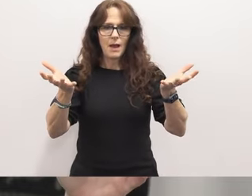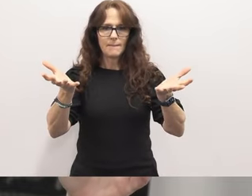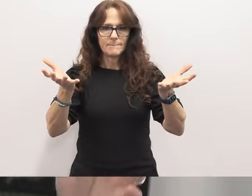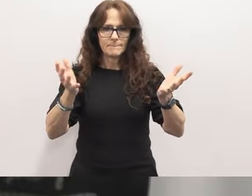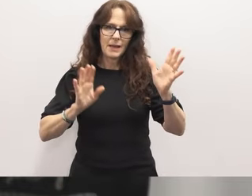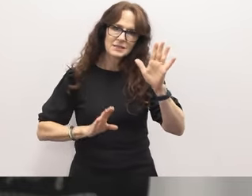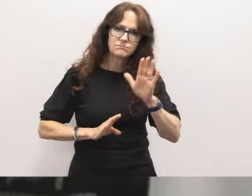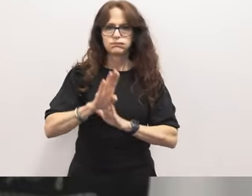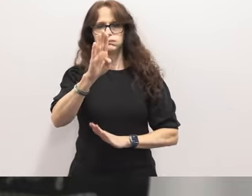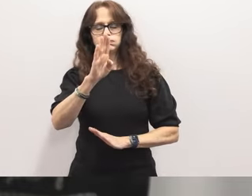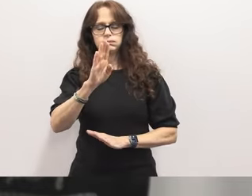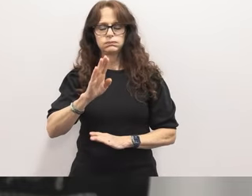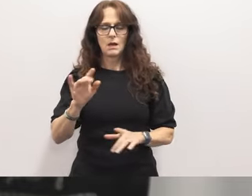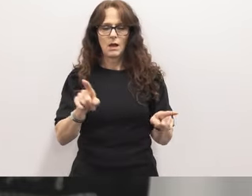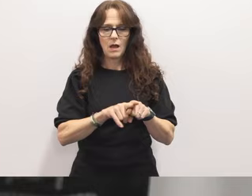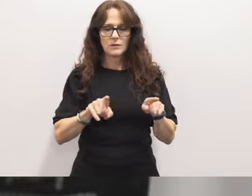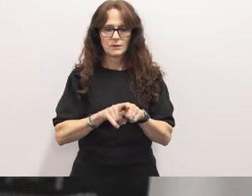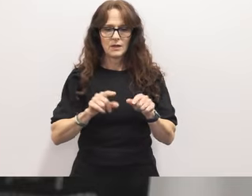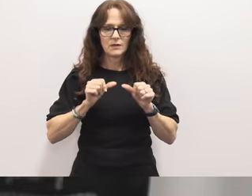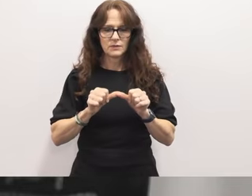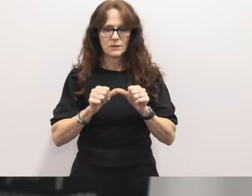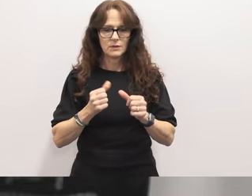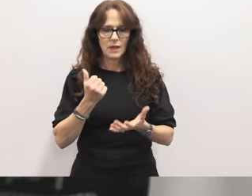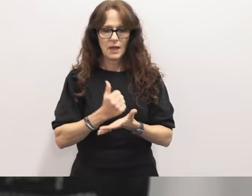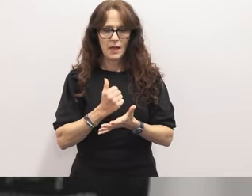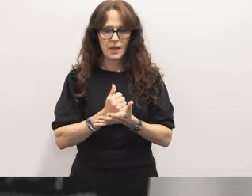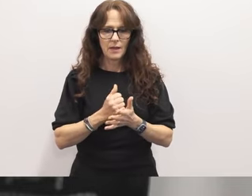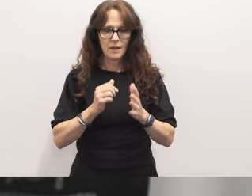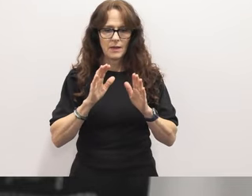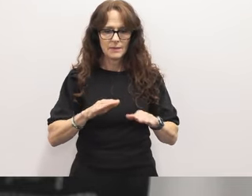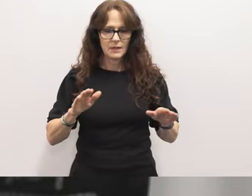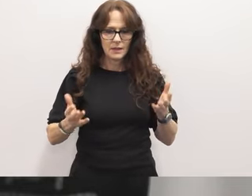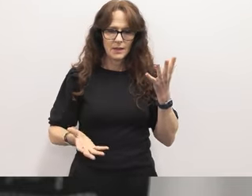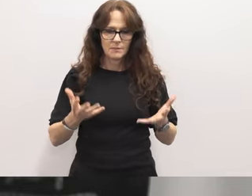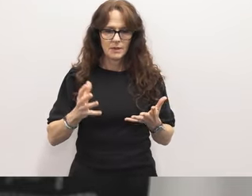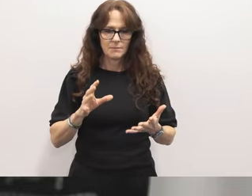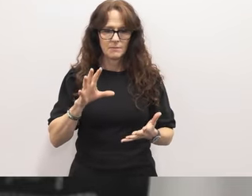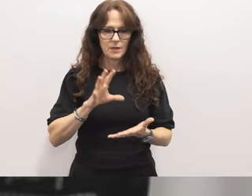We also have to continue to help the kids who maybe have some learning gaps due to the pandemic.